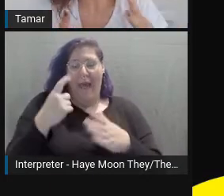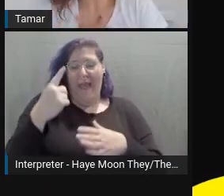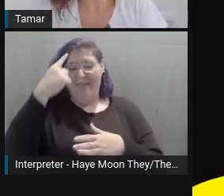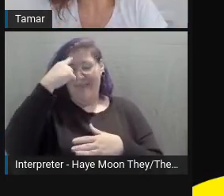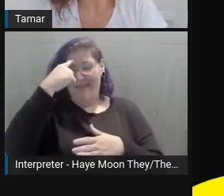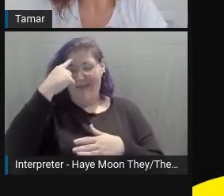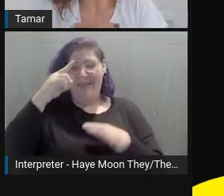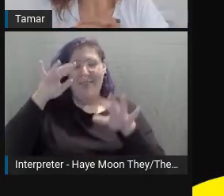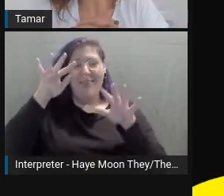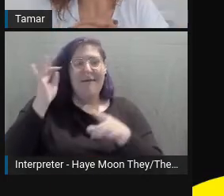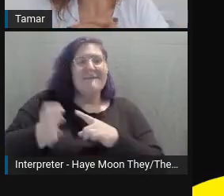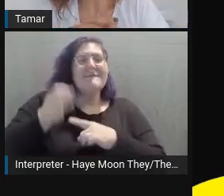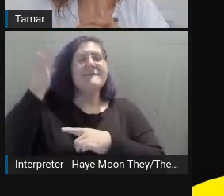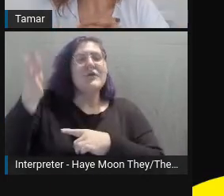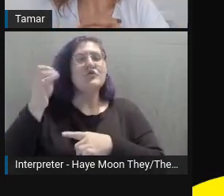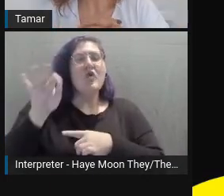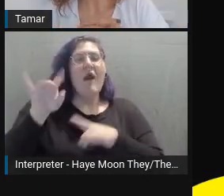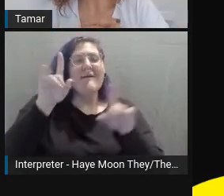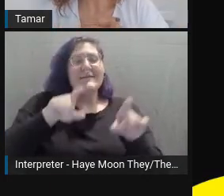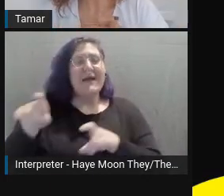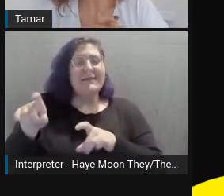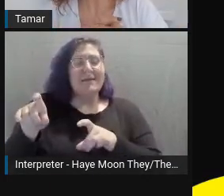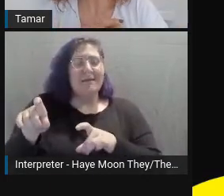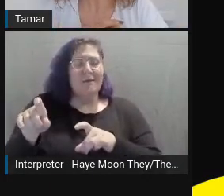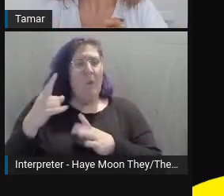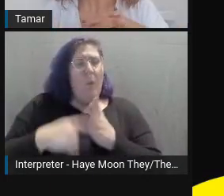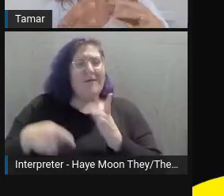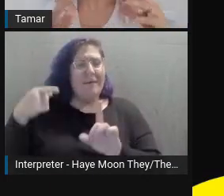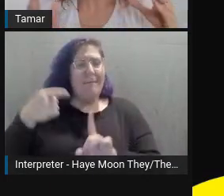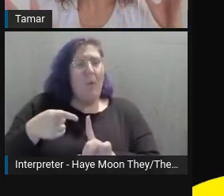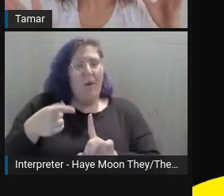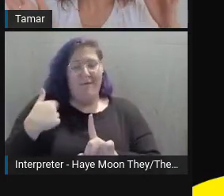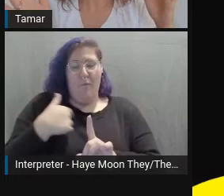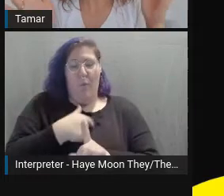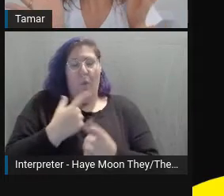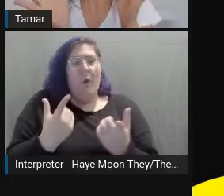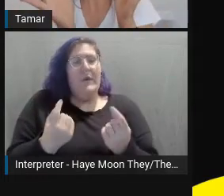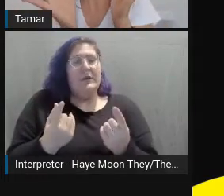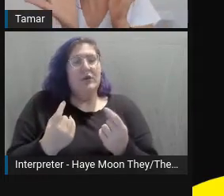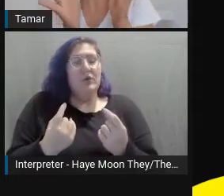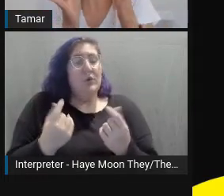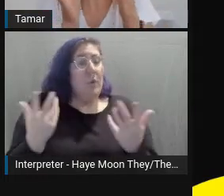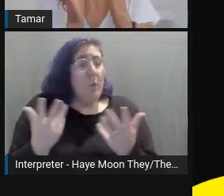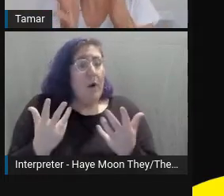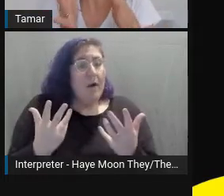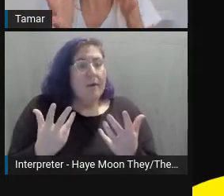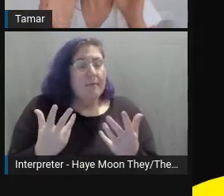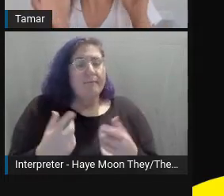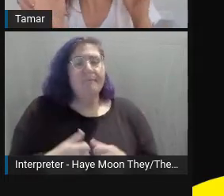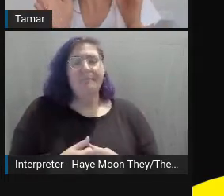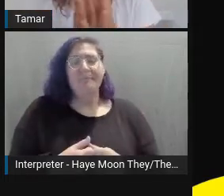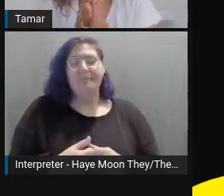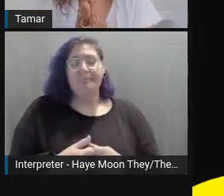that we're trying to do at SenseIT. Which is really to fill that gap or mind the gap